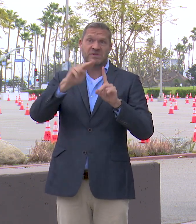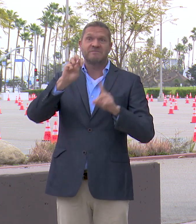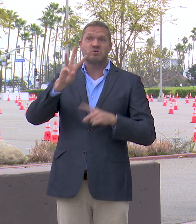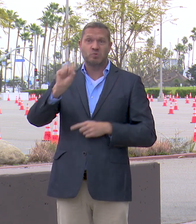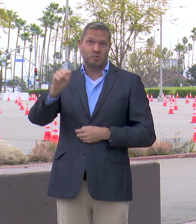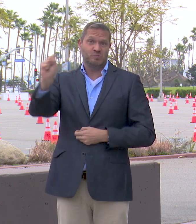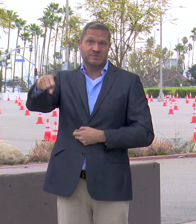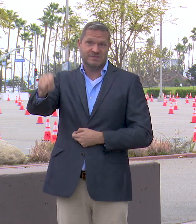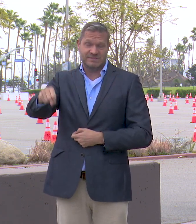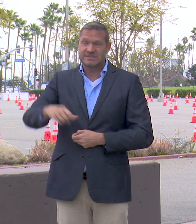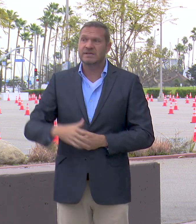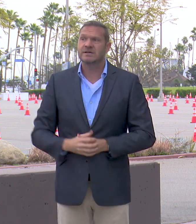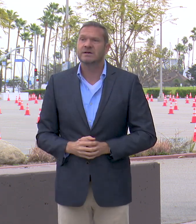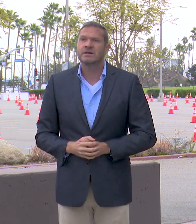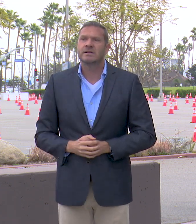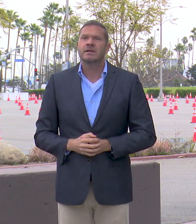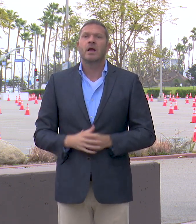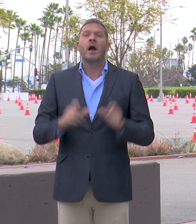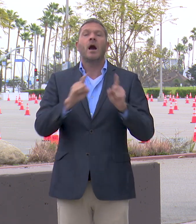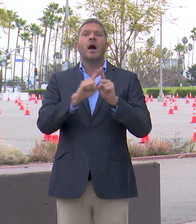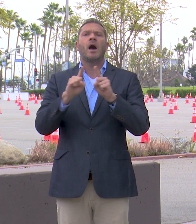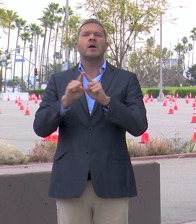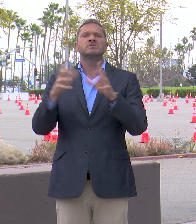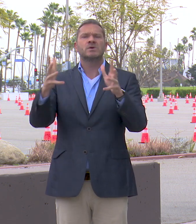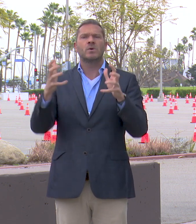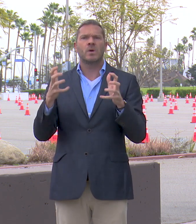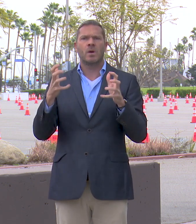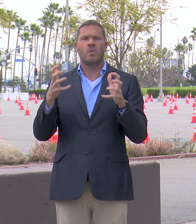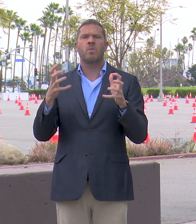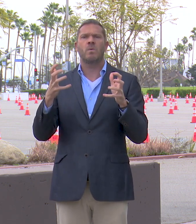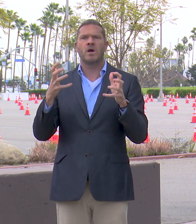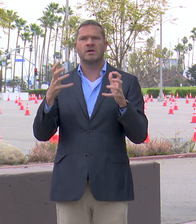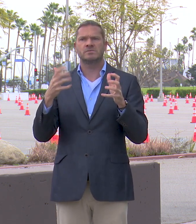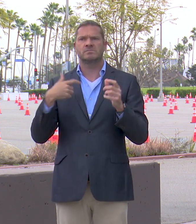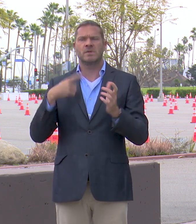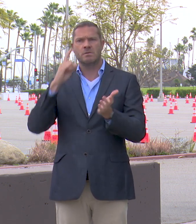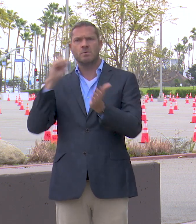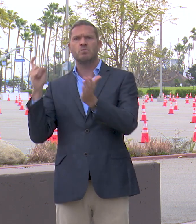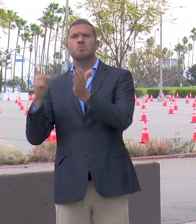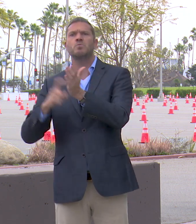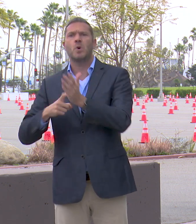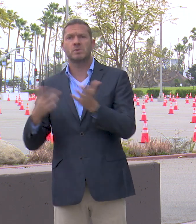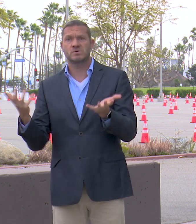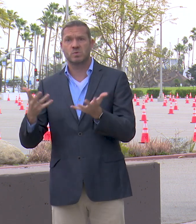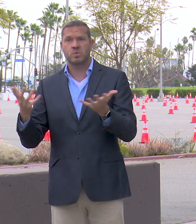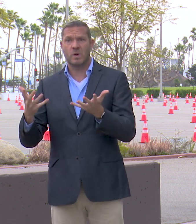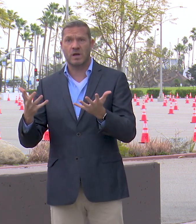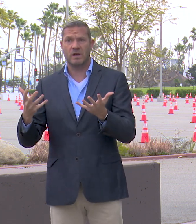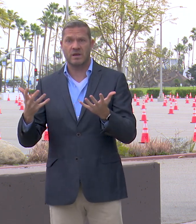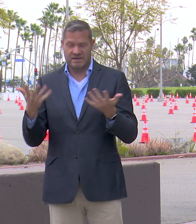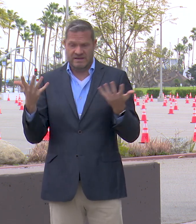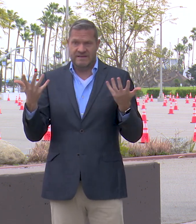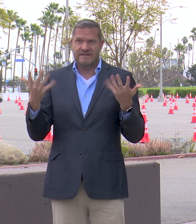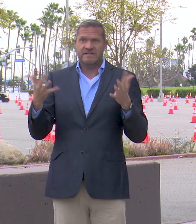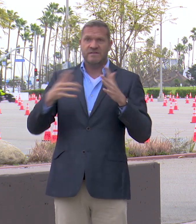I also want just to note that we have from there gone to our emergency services sector